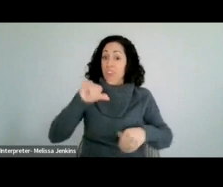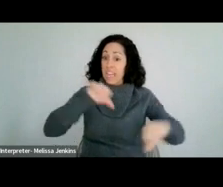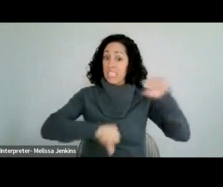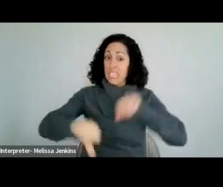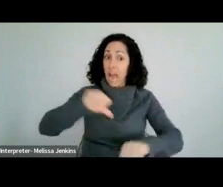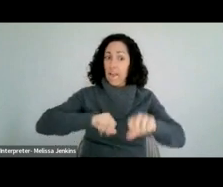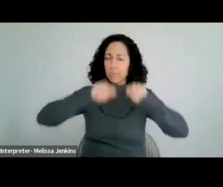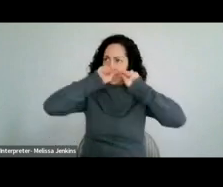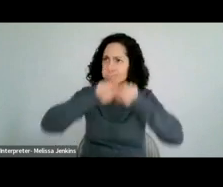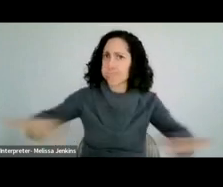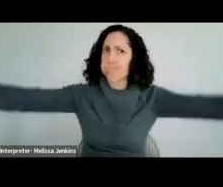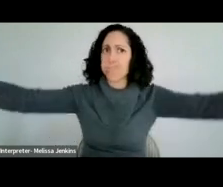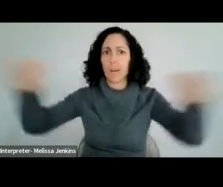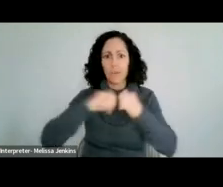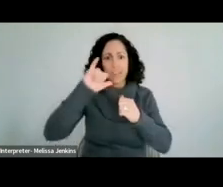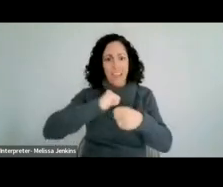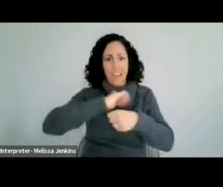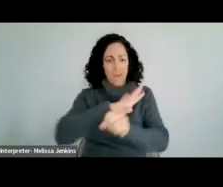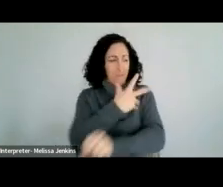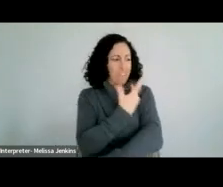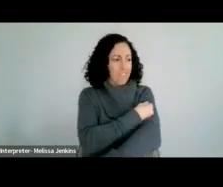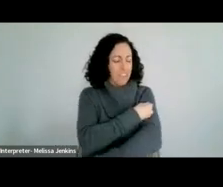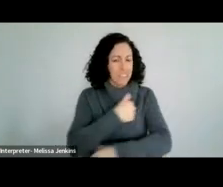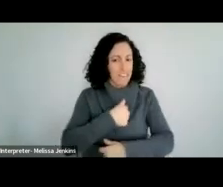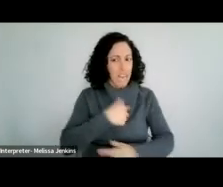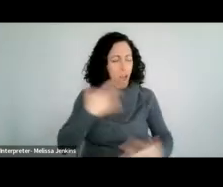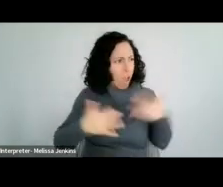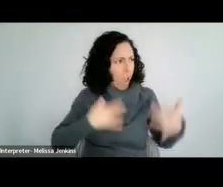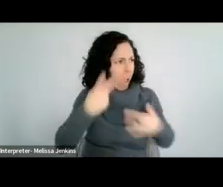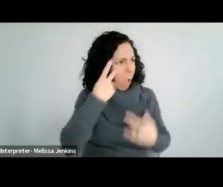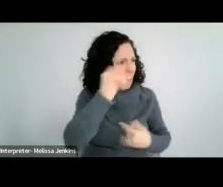So it is very different to how we are applying the science.